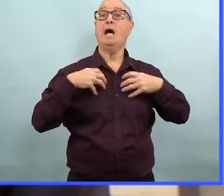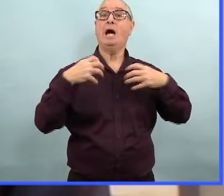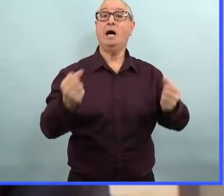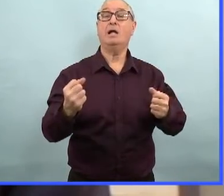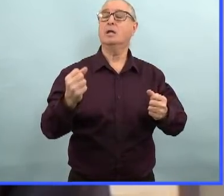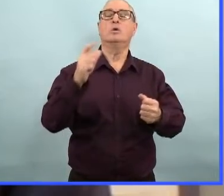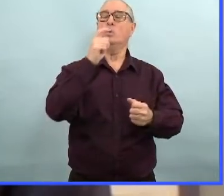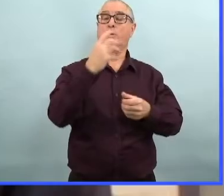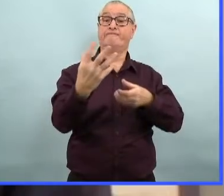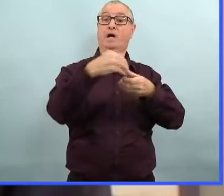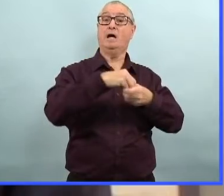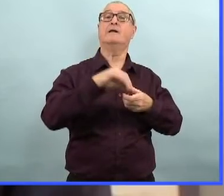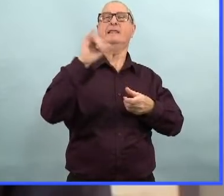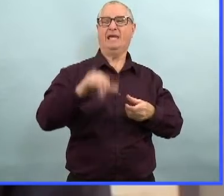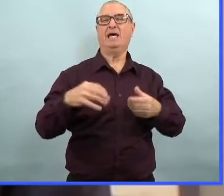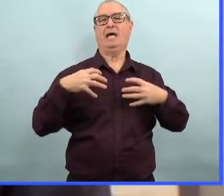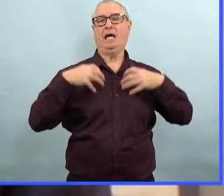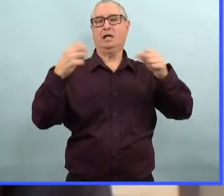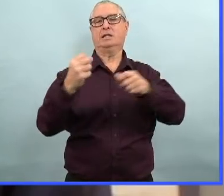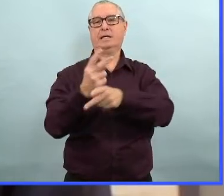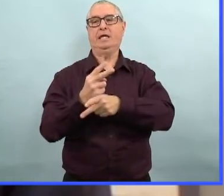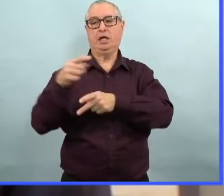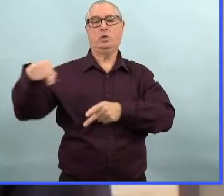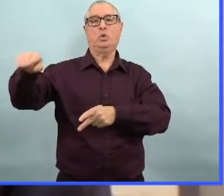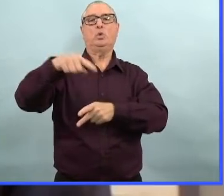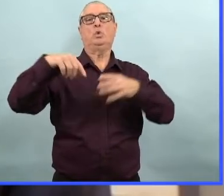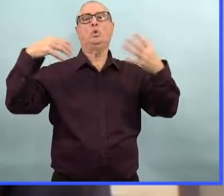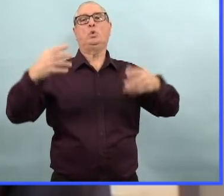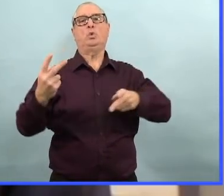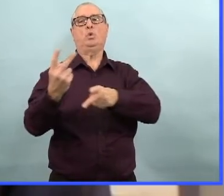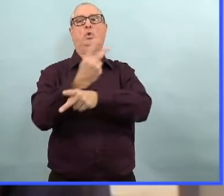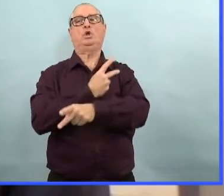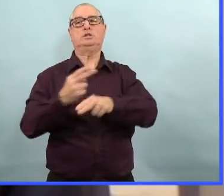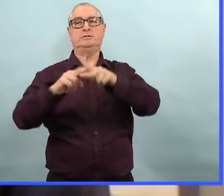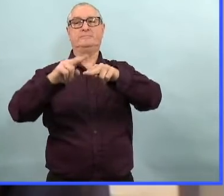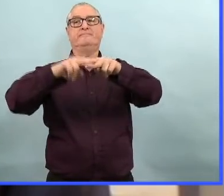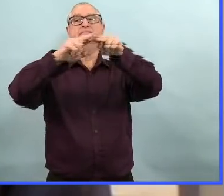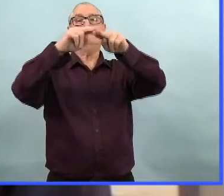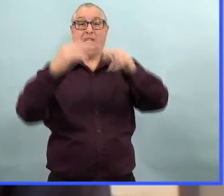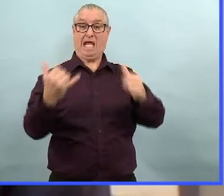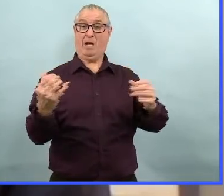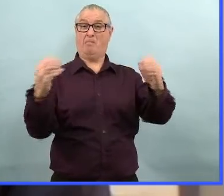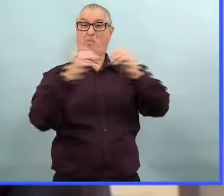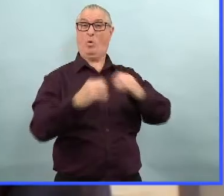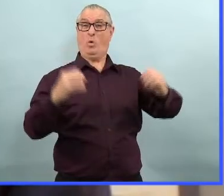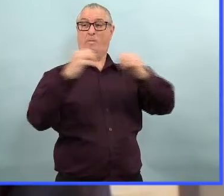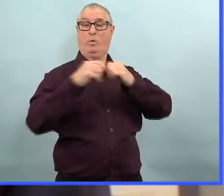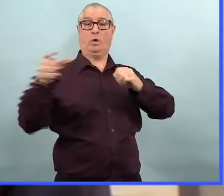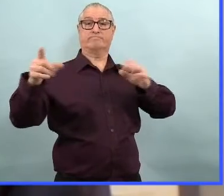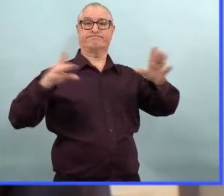staffing so uh so it is that challenge it is um why we've put in more measures